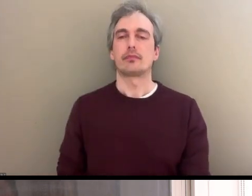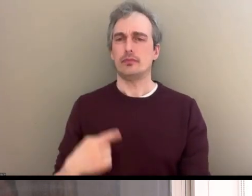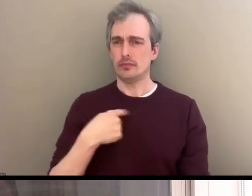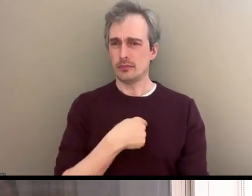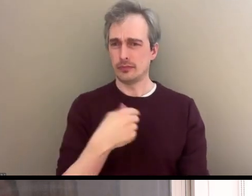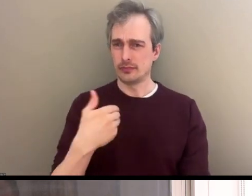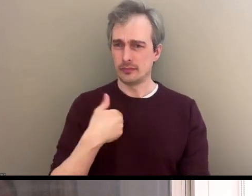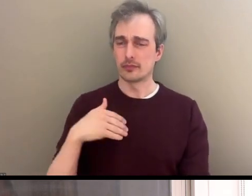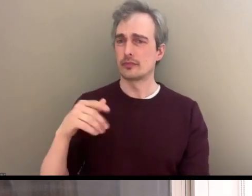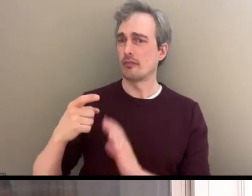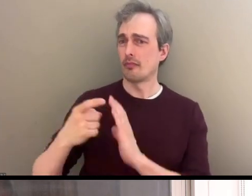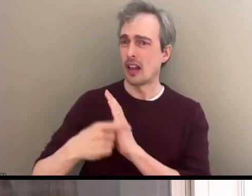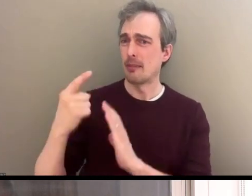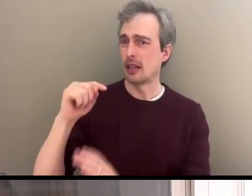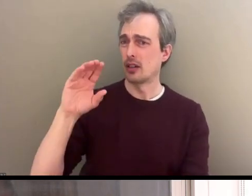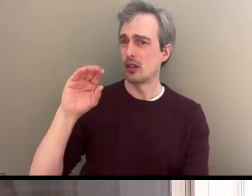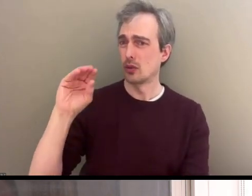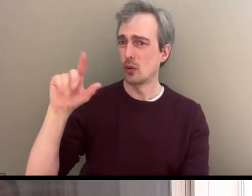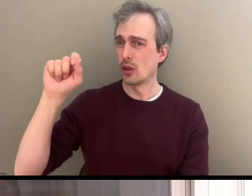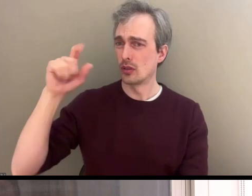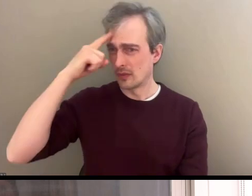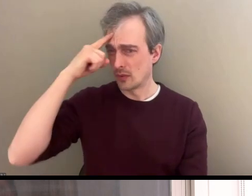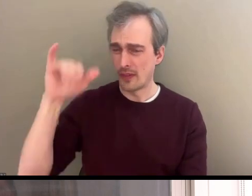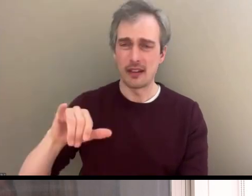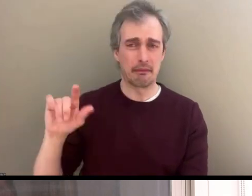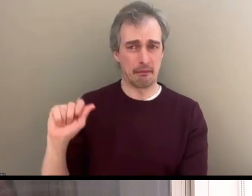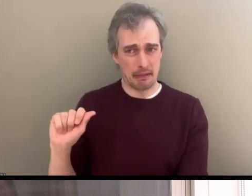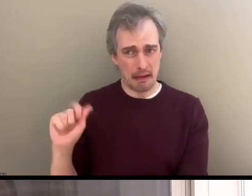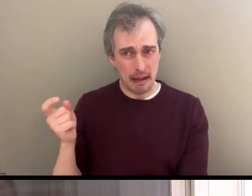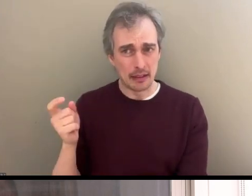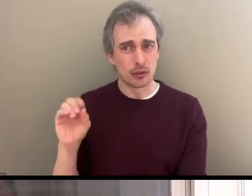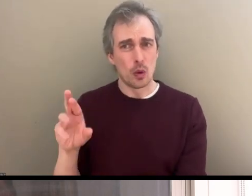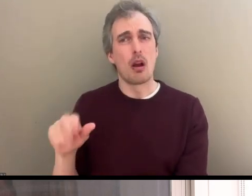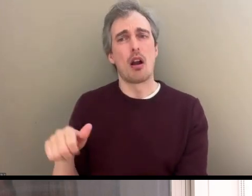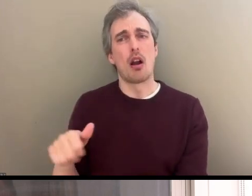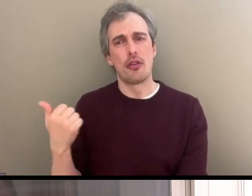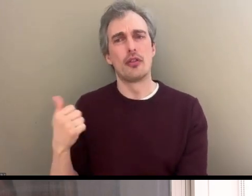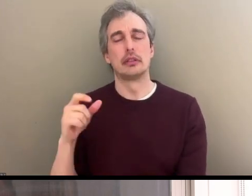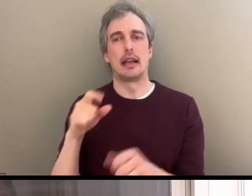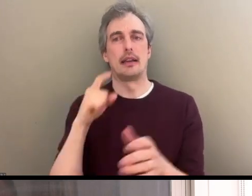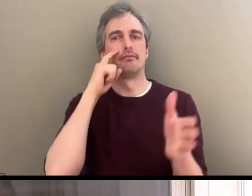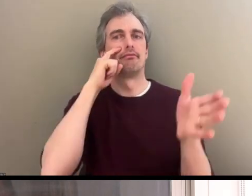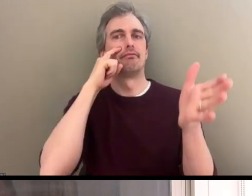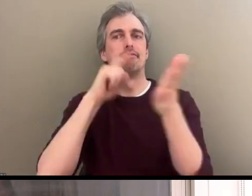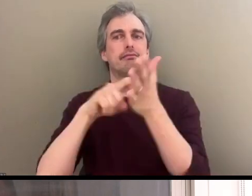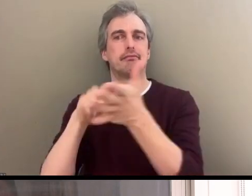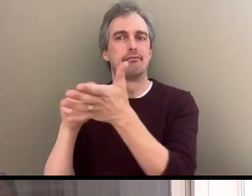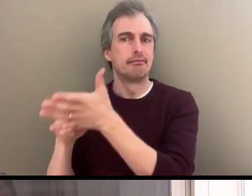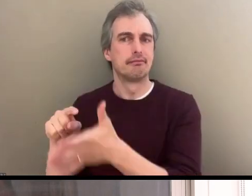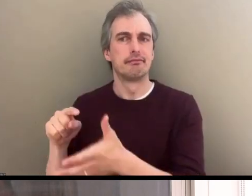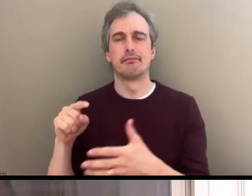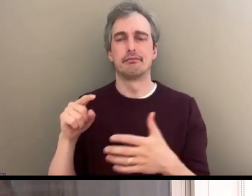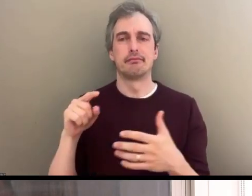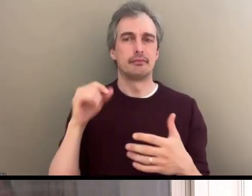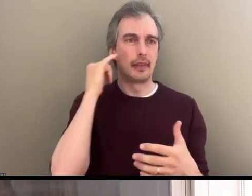Like do, you know, Axe or others can detect the focus or whatever? Yes.